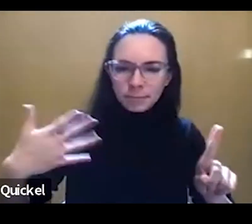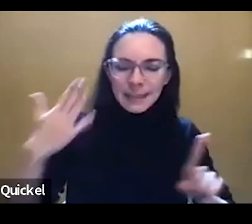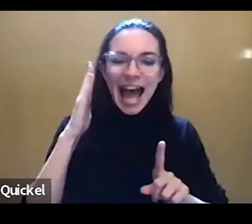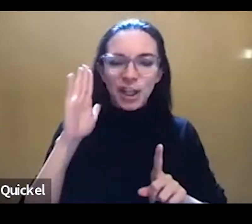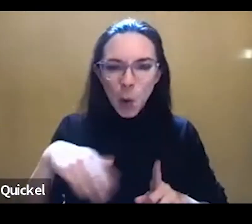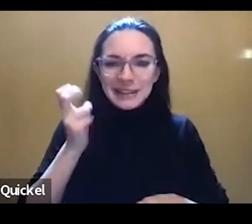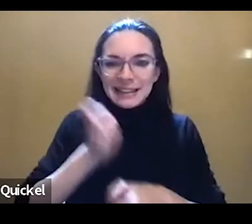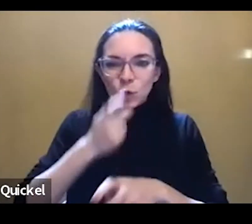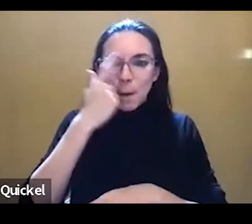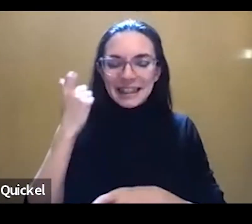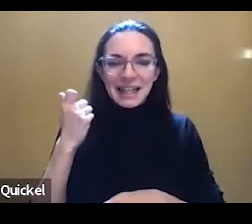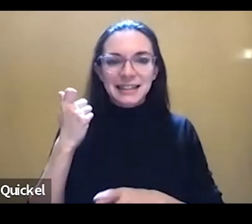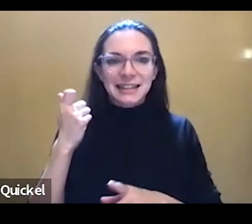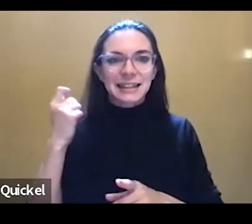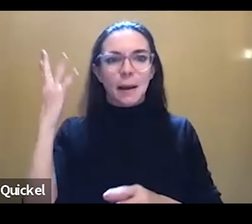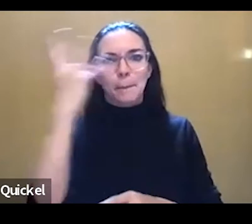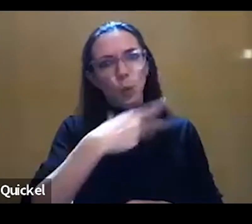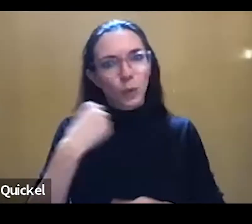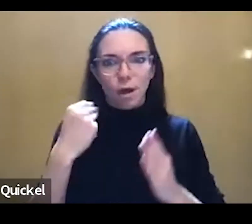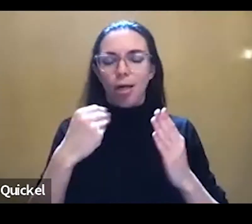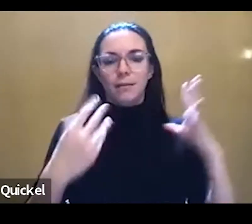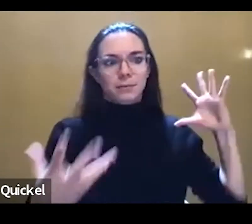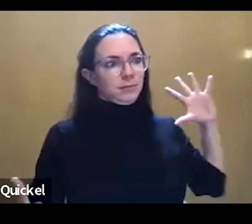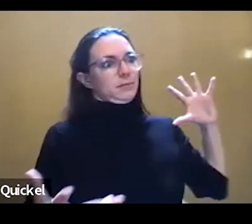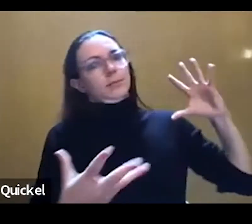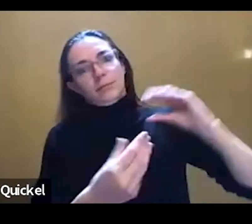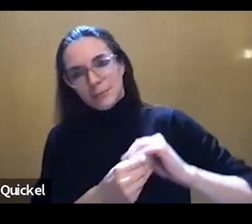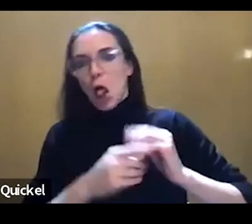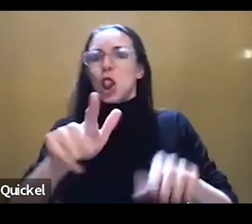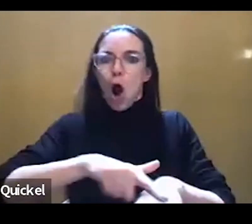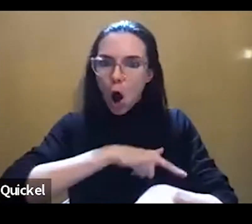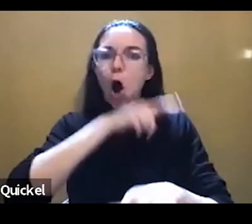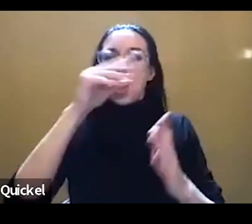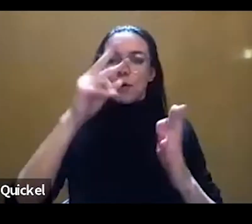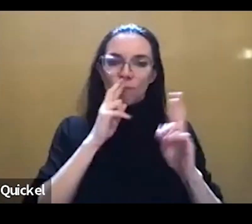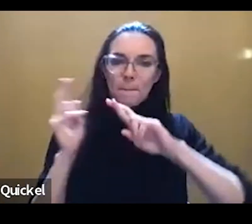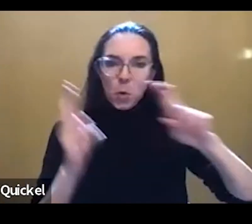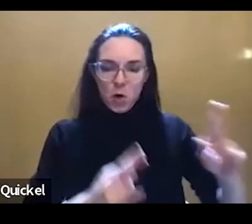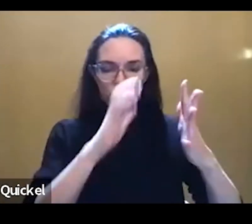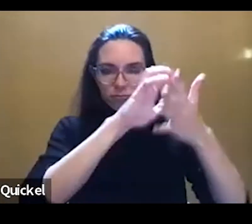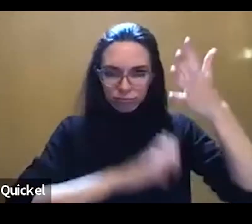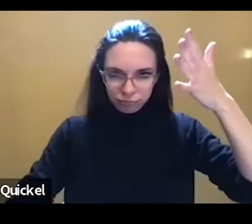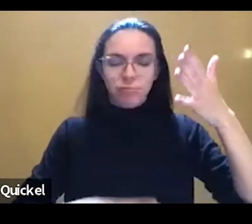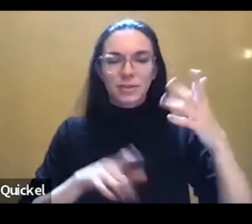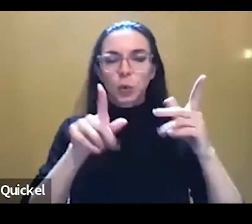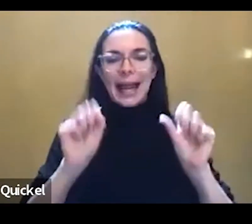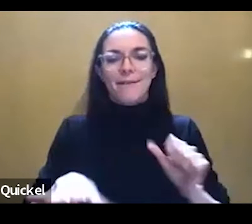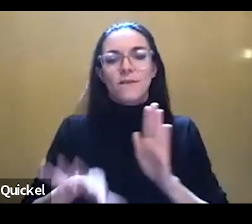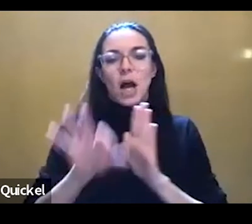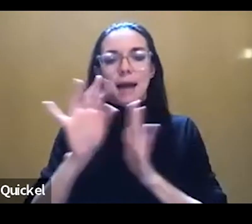is a beautiful, exhaustive report; and by the way, you can find it online like I did, folks. Dr. Mudrick,